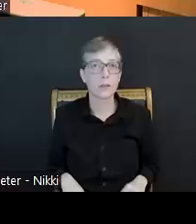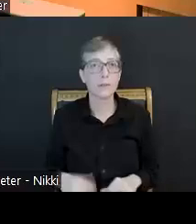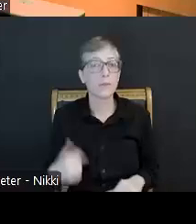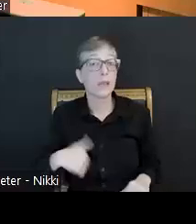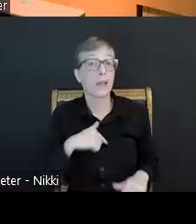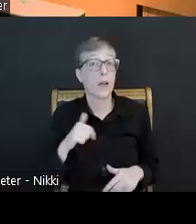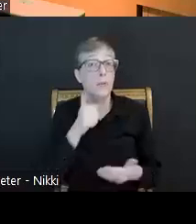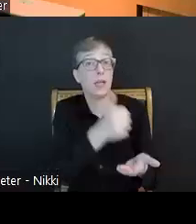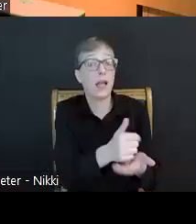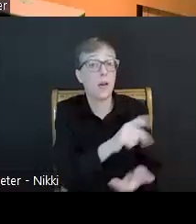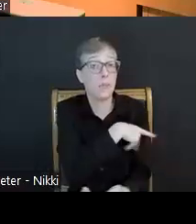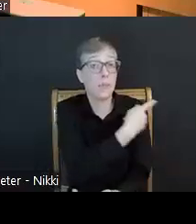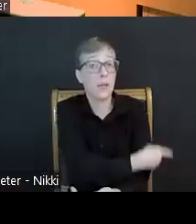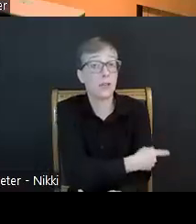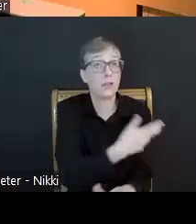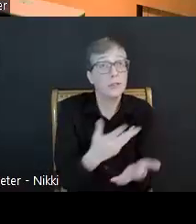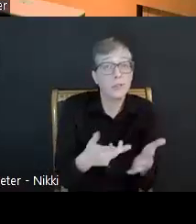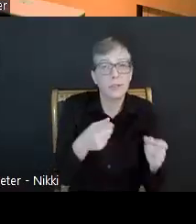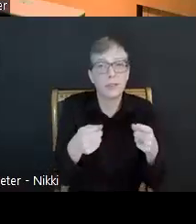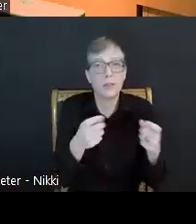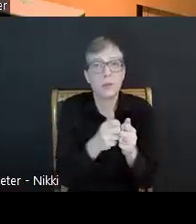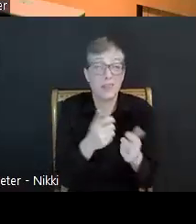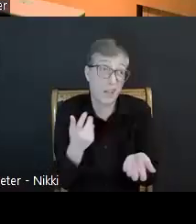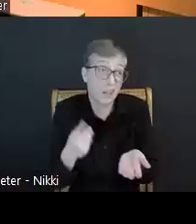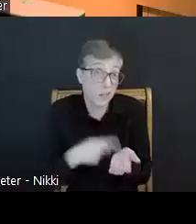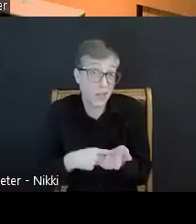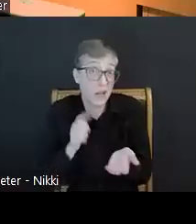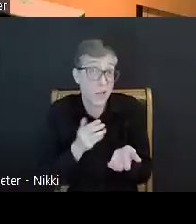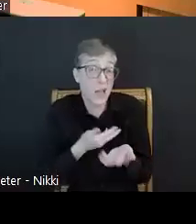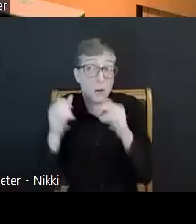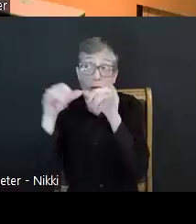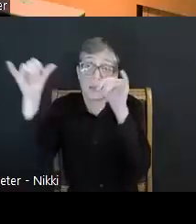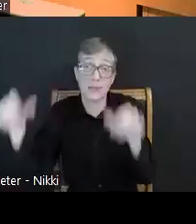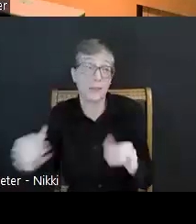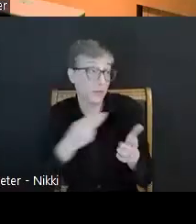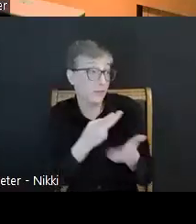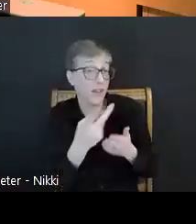times where maybe our systems let them down um because those systems are really imperfect and